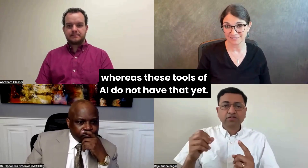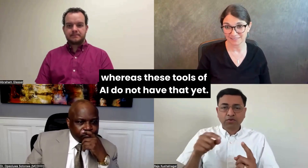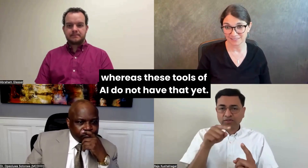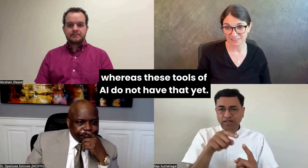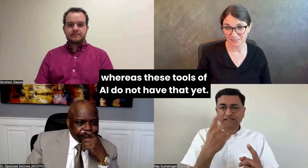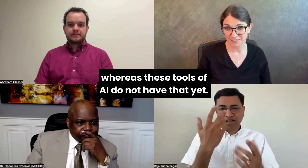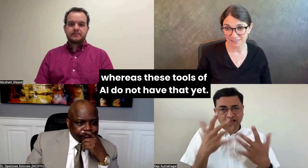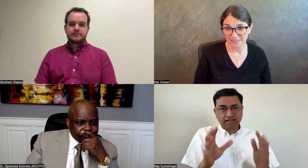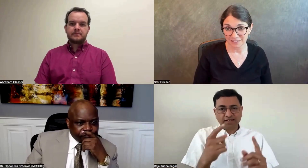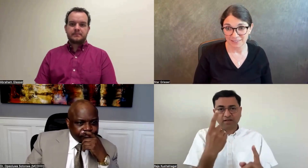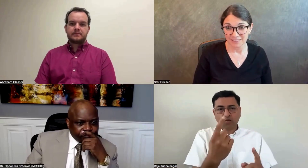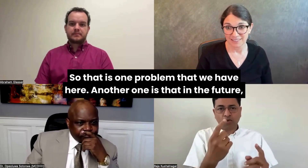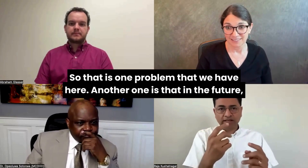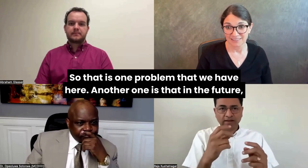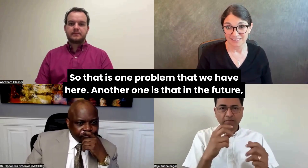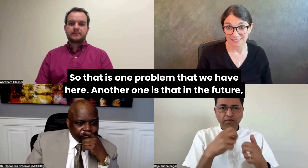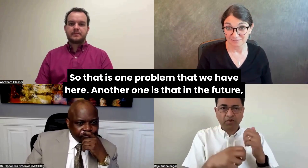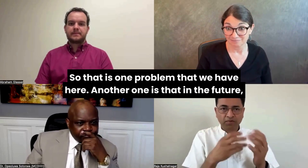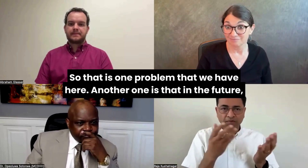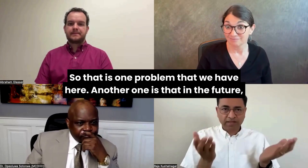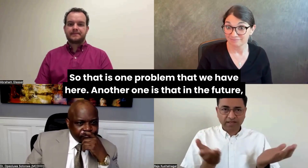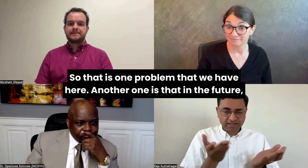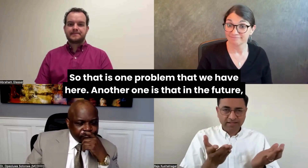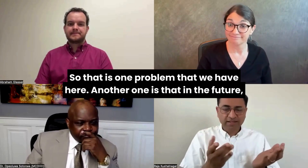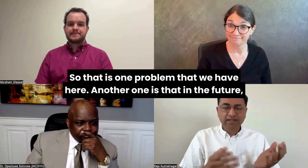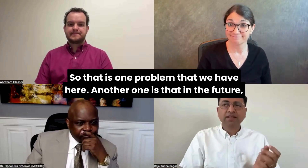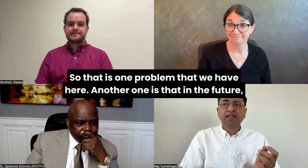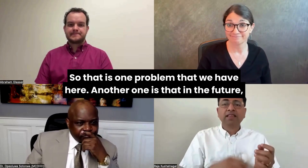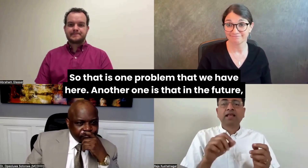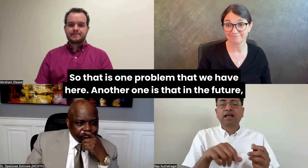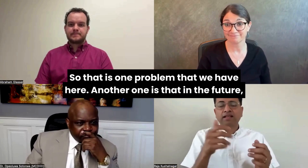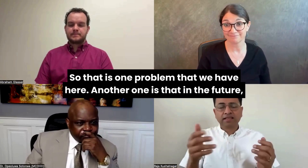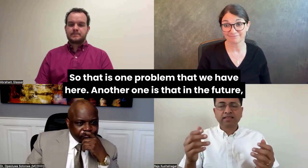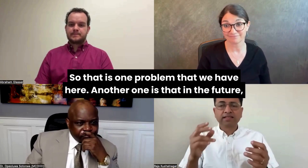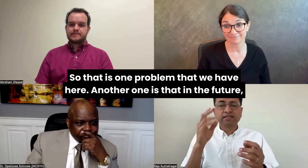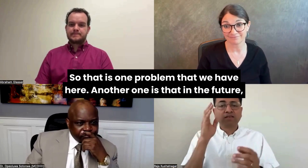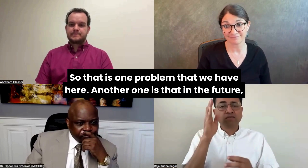So that is one problem that we have here. Another one is that in the future,